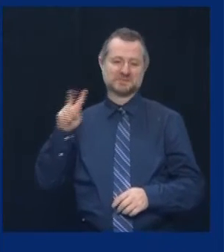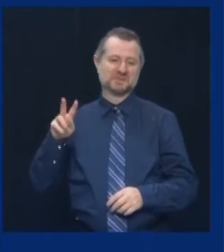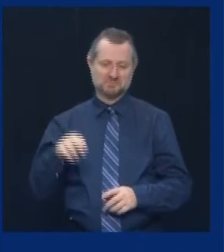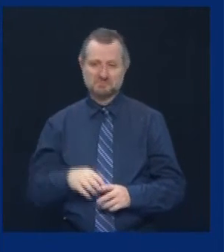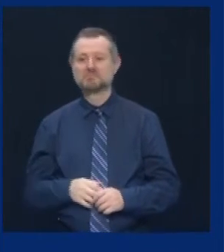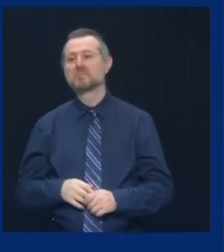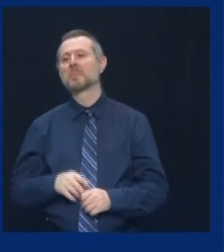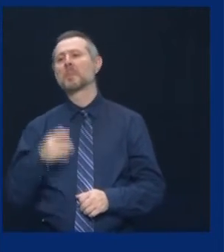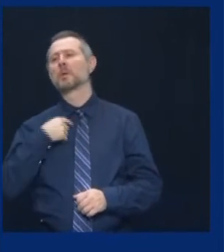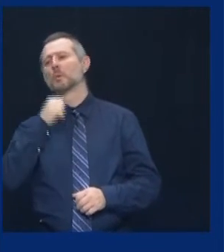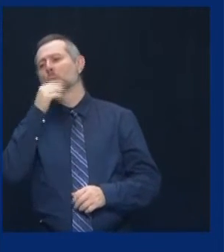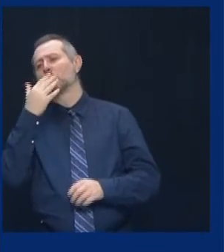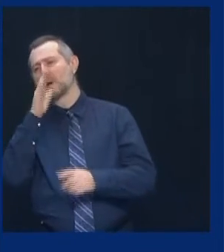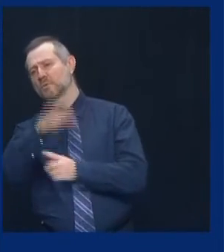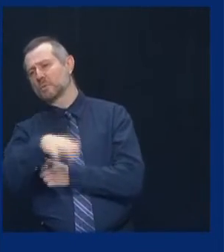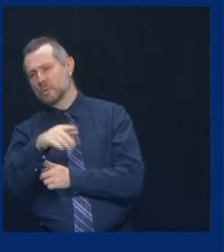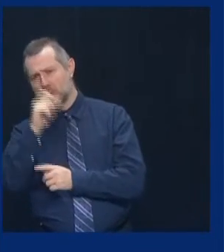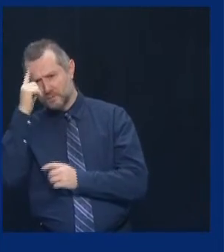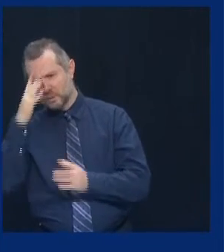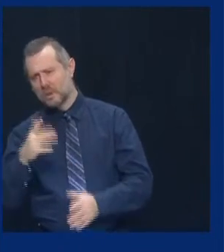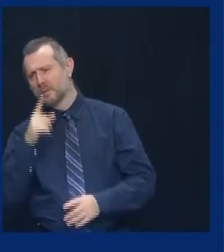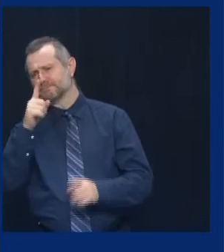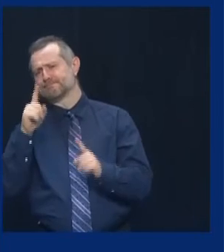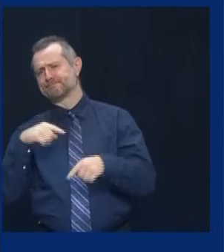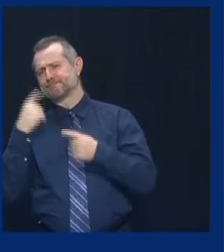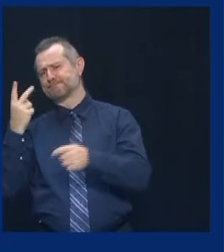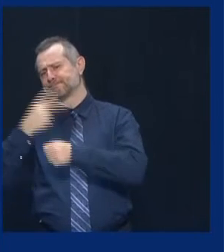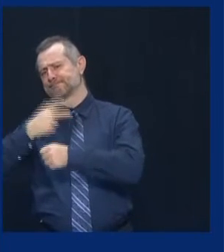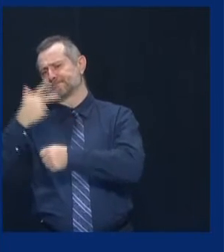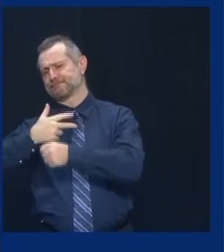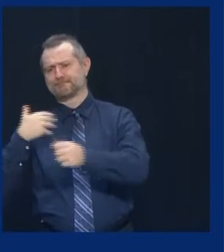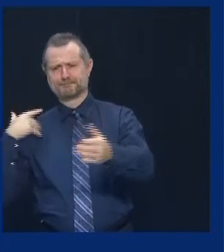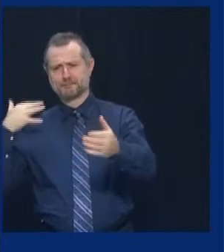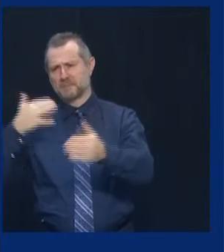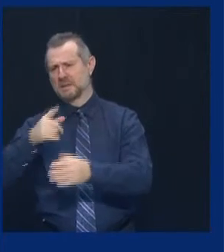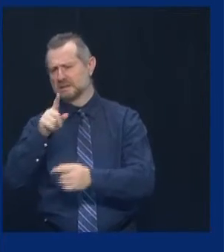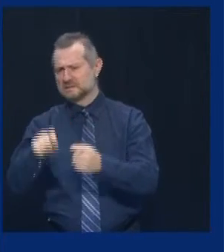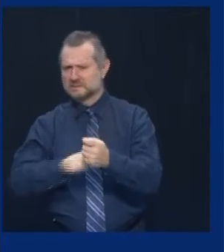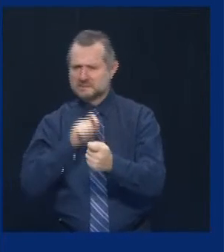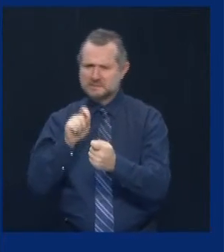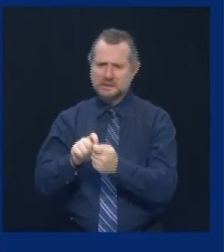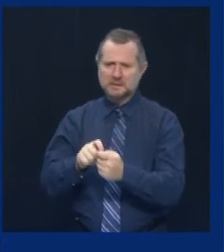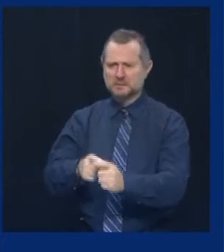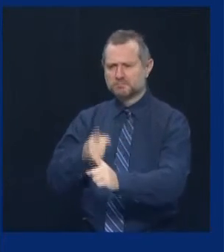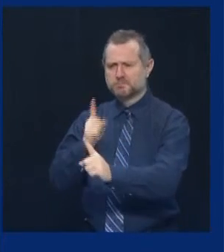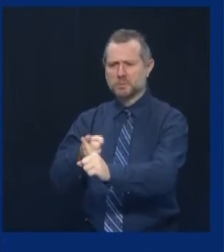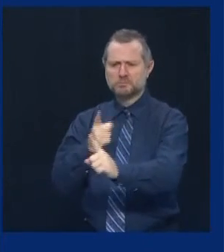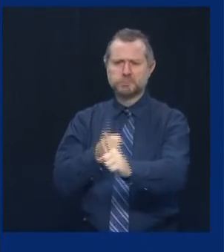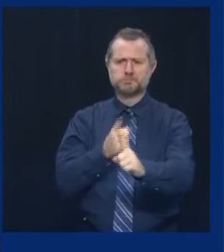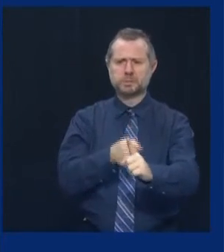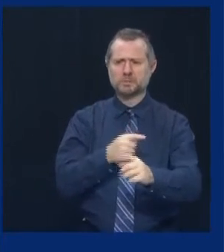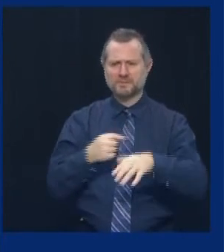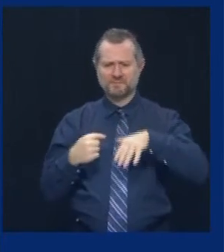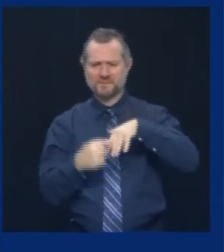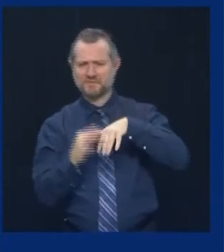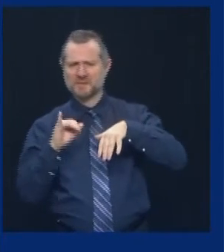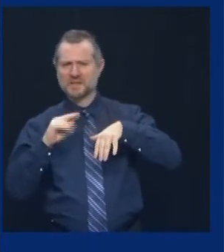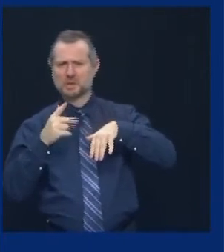NOW OPEN. PLEASE UNMUTE YOUR MICROPHONE. GOOD AFTERNOON, GOVERNOR. YOU HAVE OVER THE COURSE OF THE